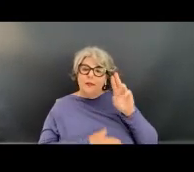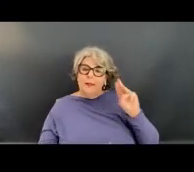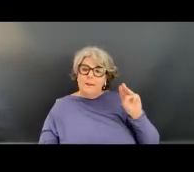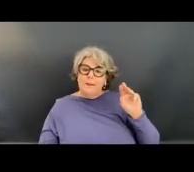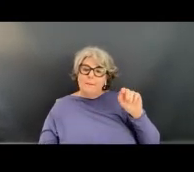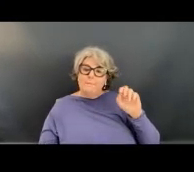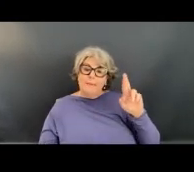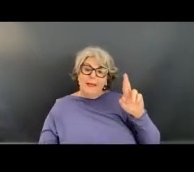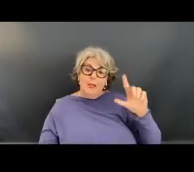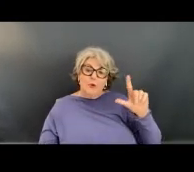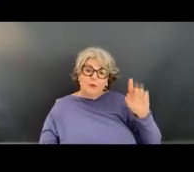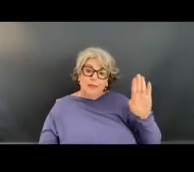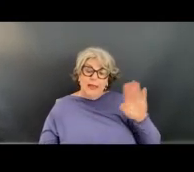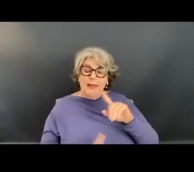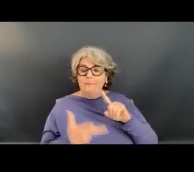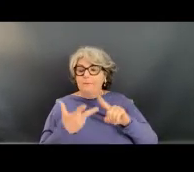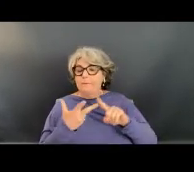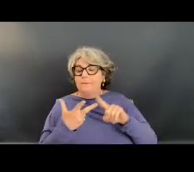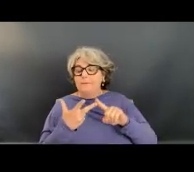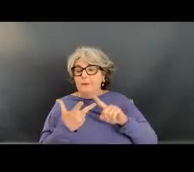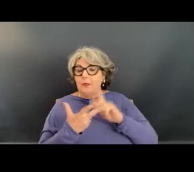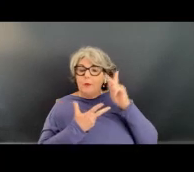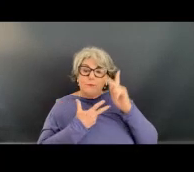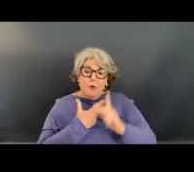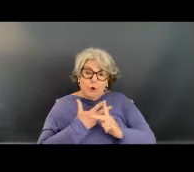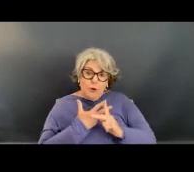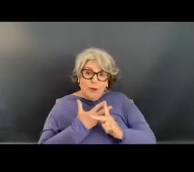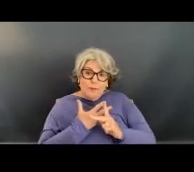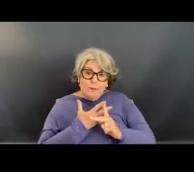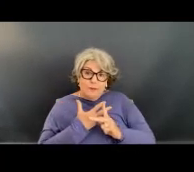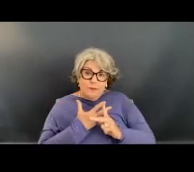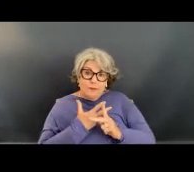We are going to do programming in concert with Hudson River